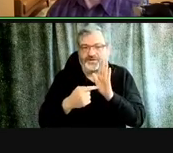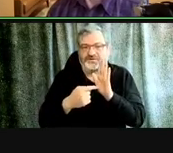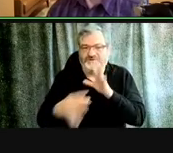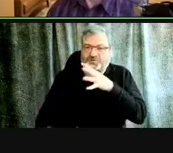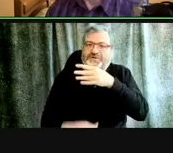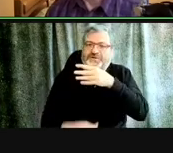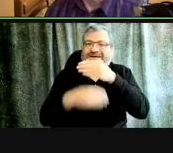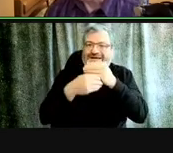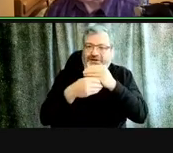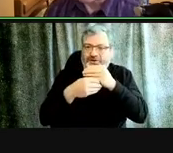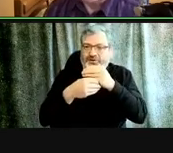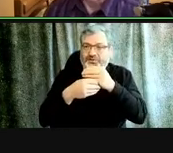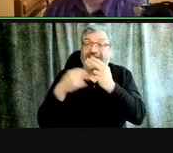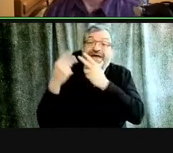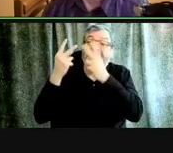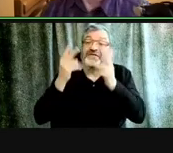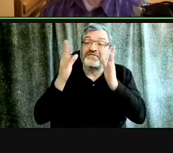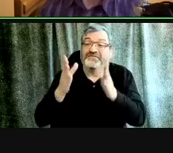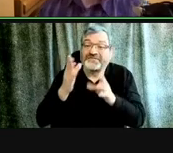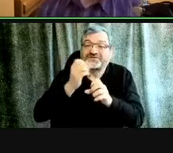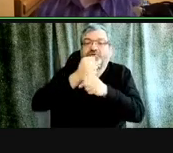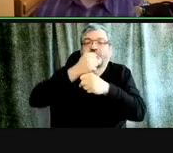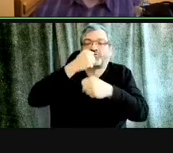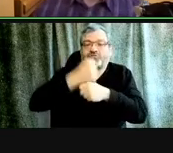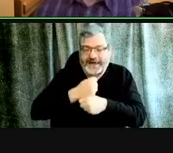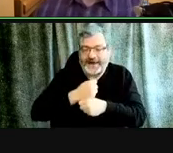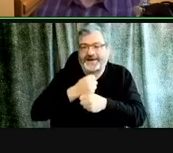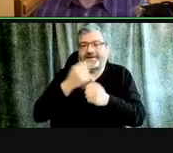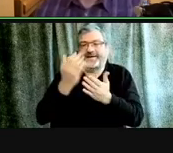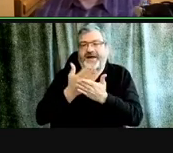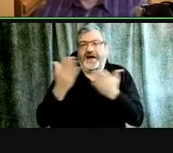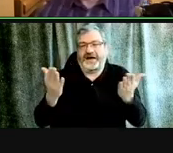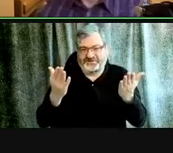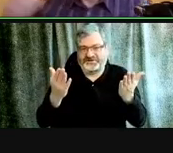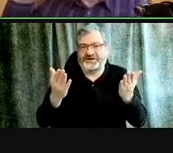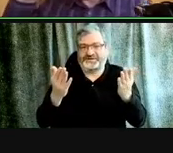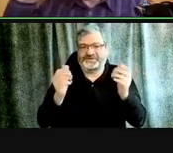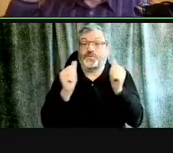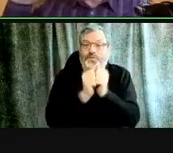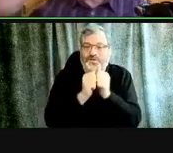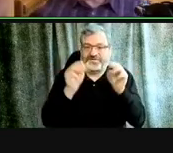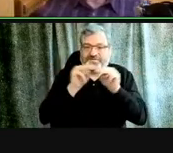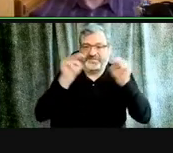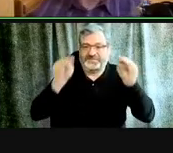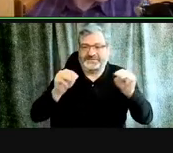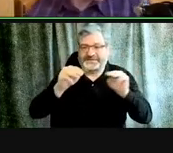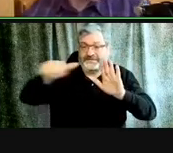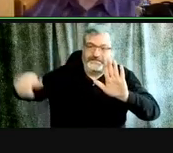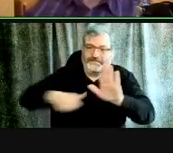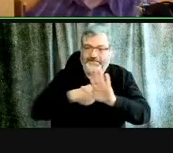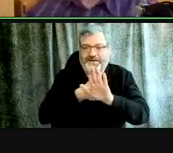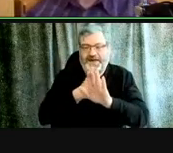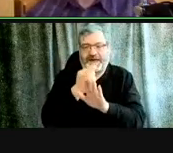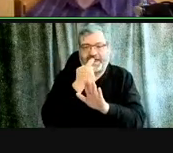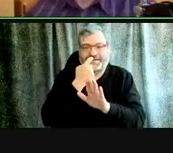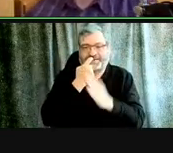the glass along with the sacred special Museum objects. They were very transgressive about this, and it was fantastic.